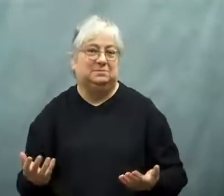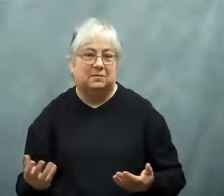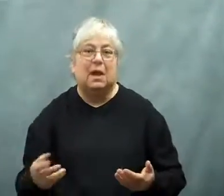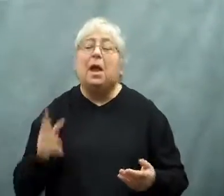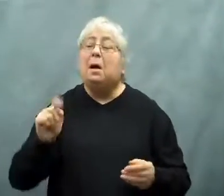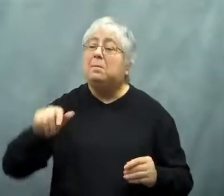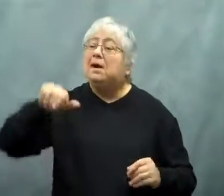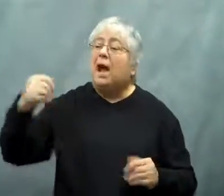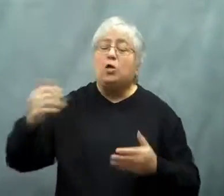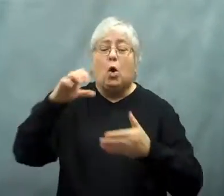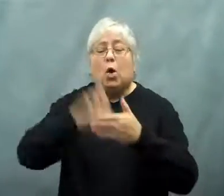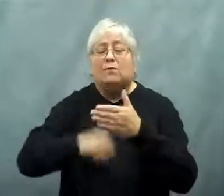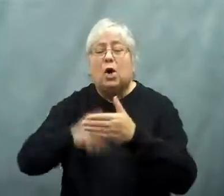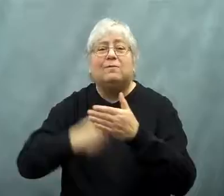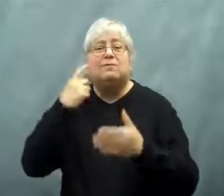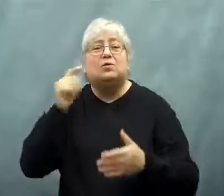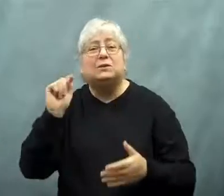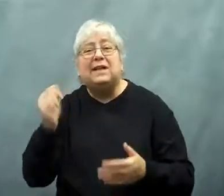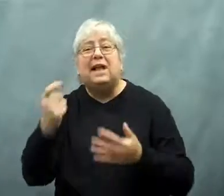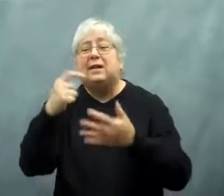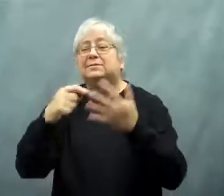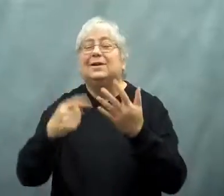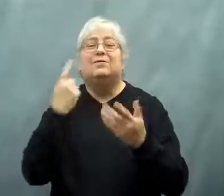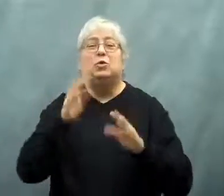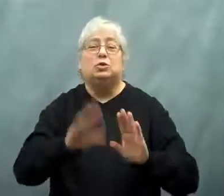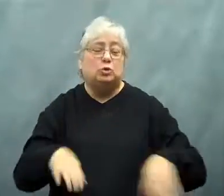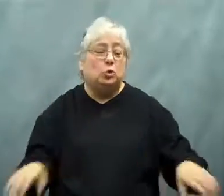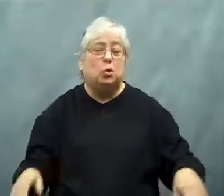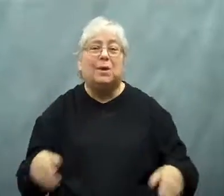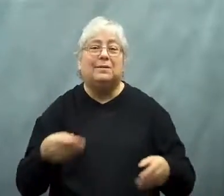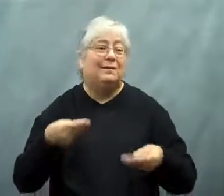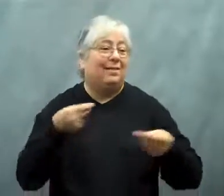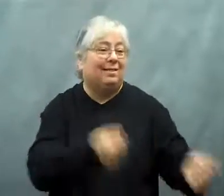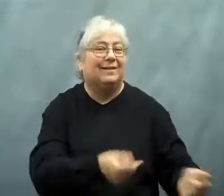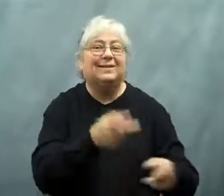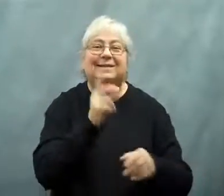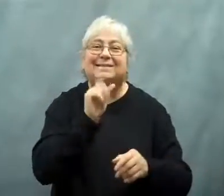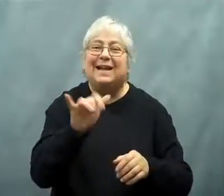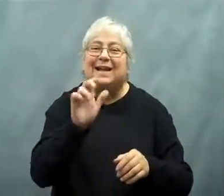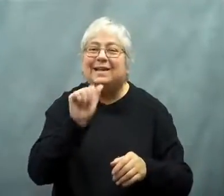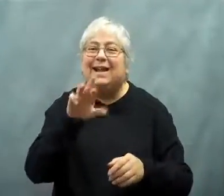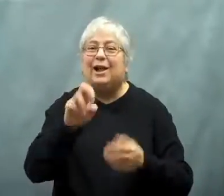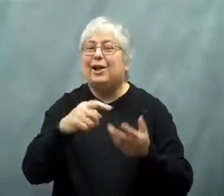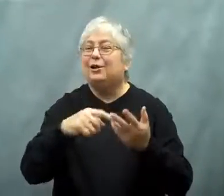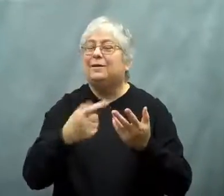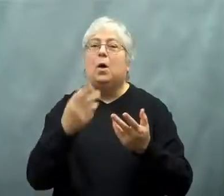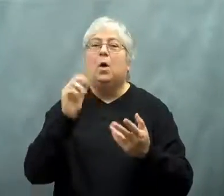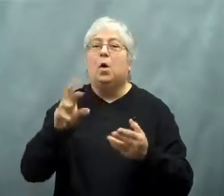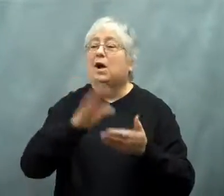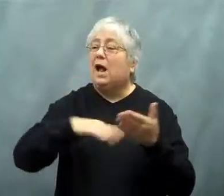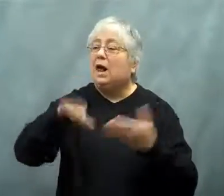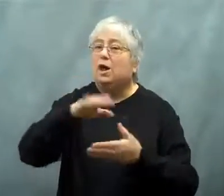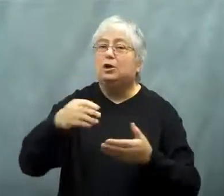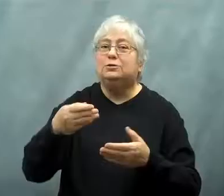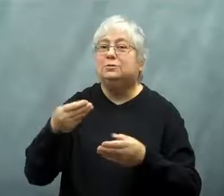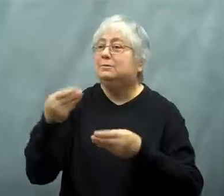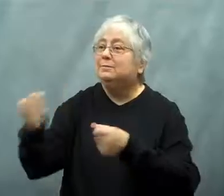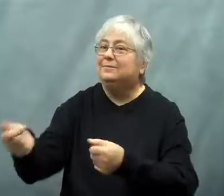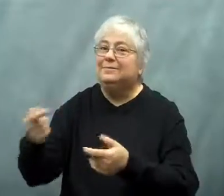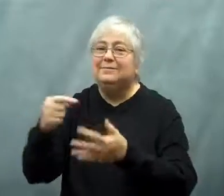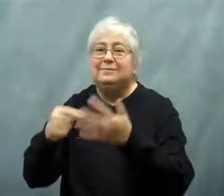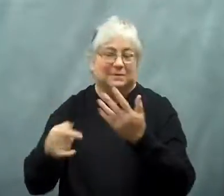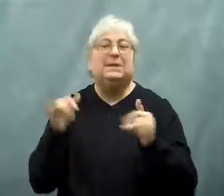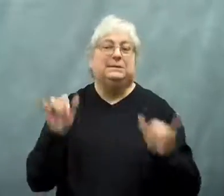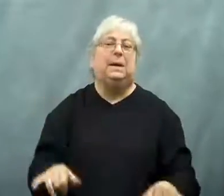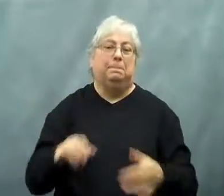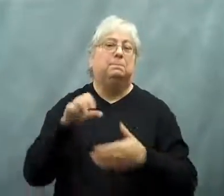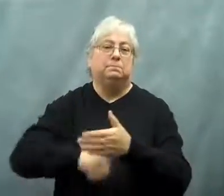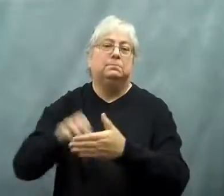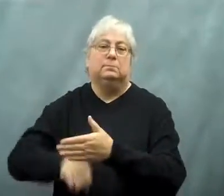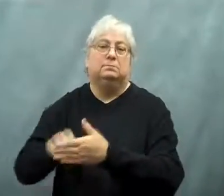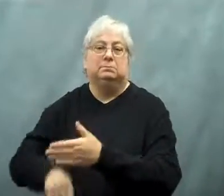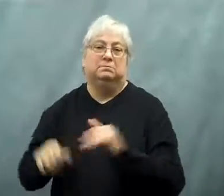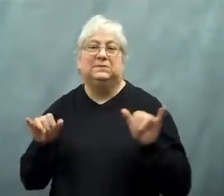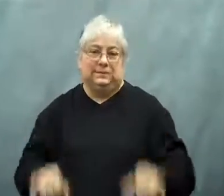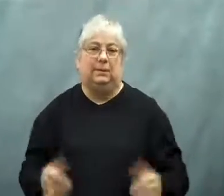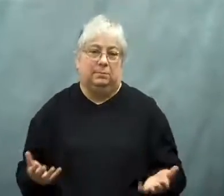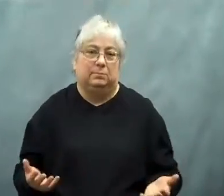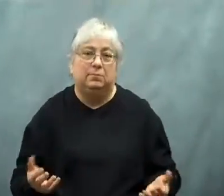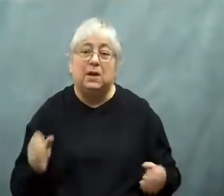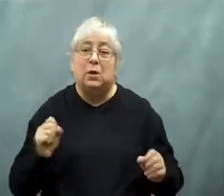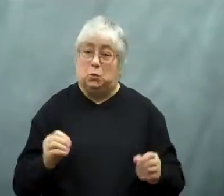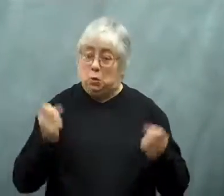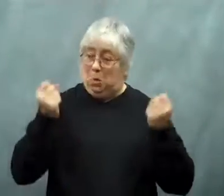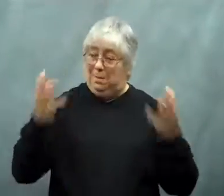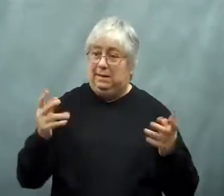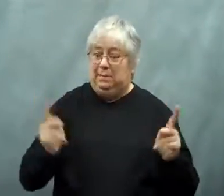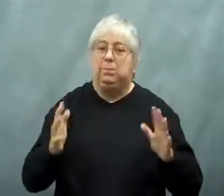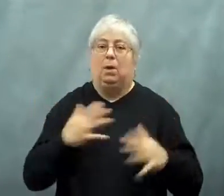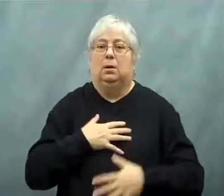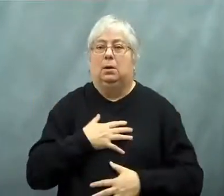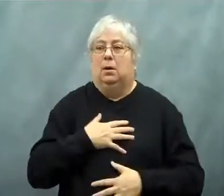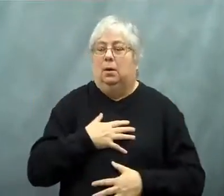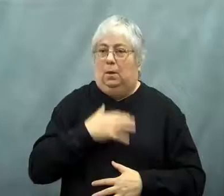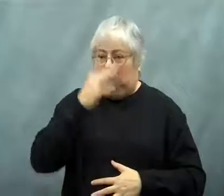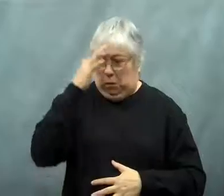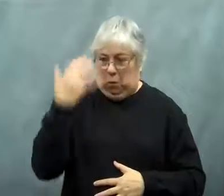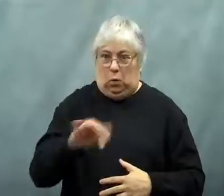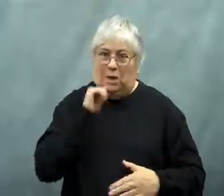Income tax deductions such as those for childcare